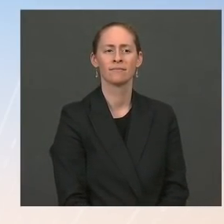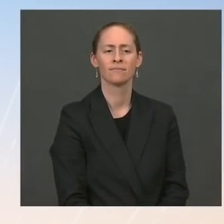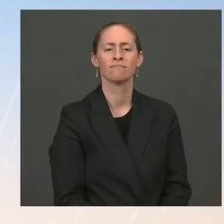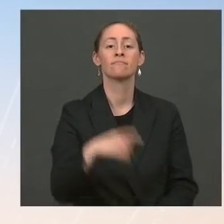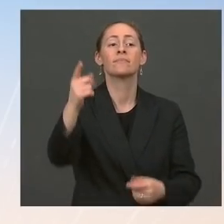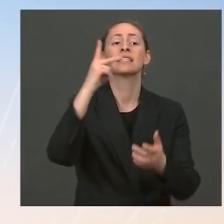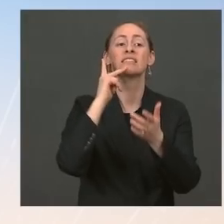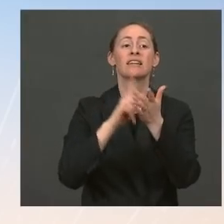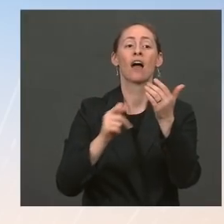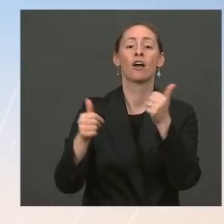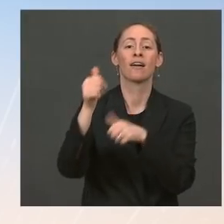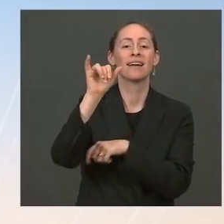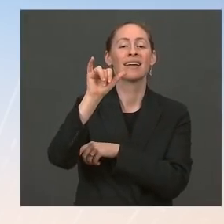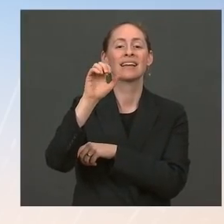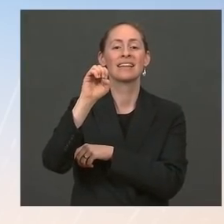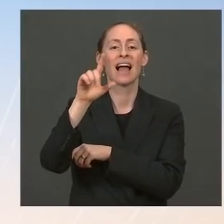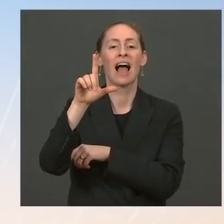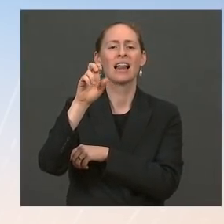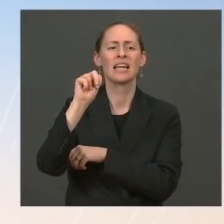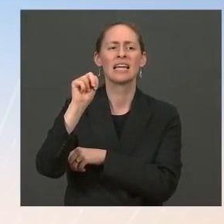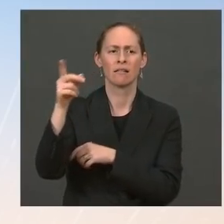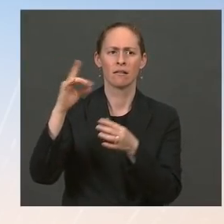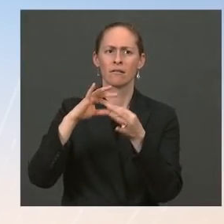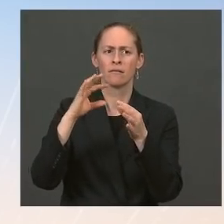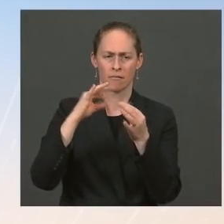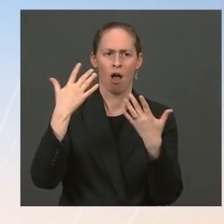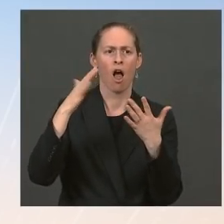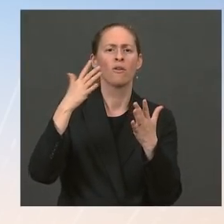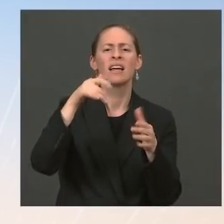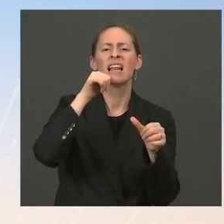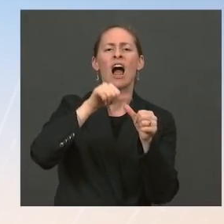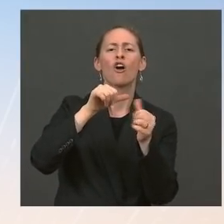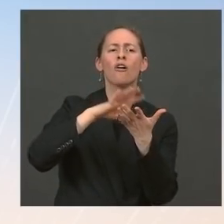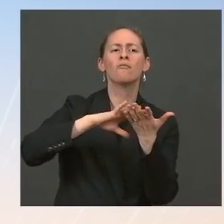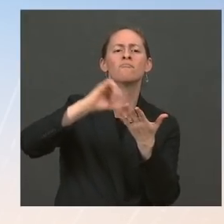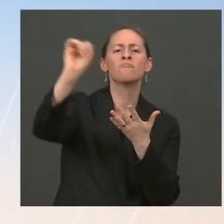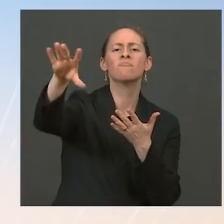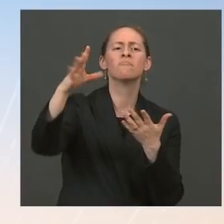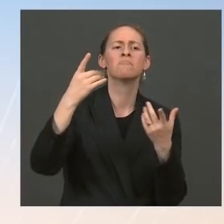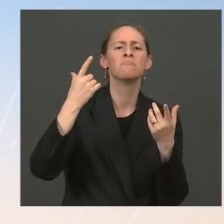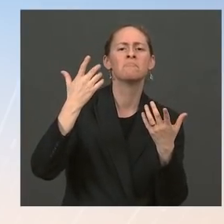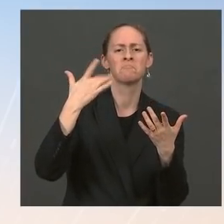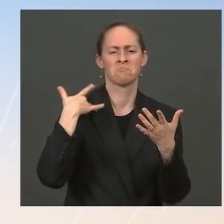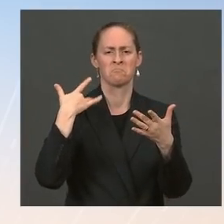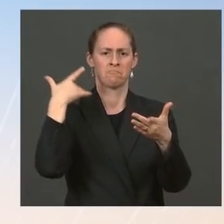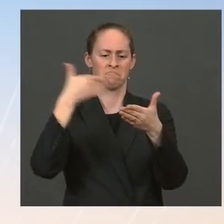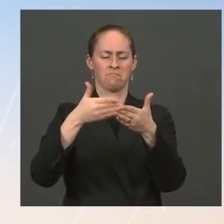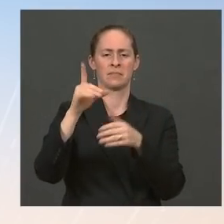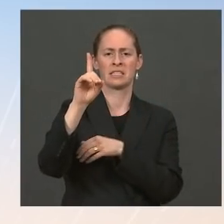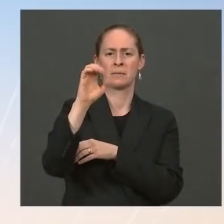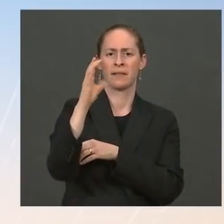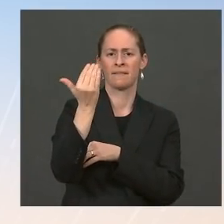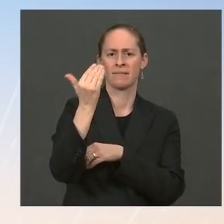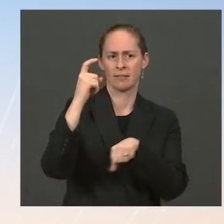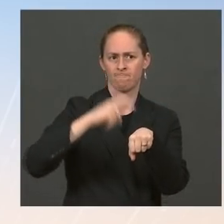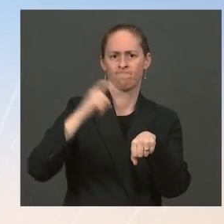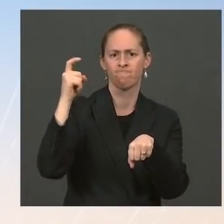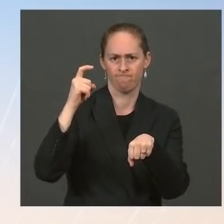there giving kind of a rough timeline around December 15th of when we would, you know, have more questions